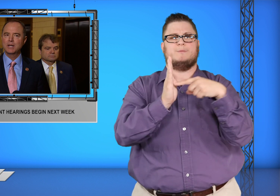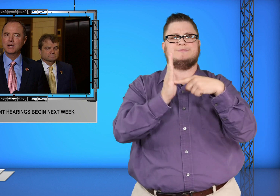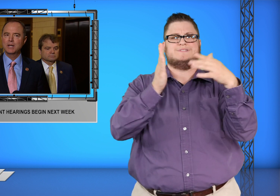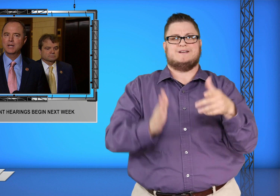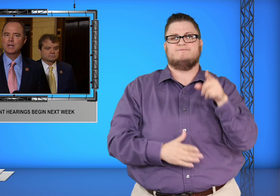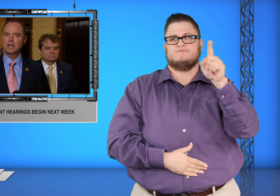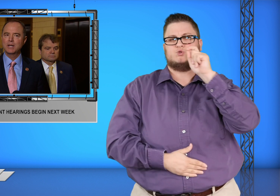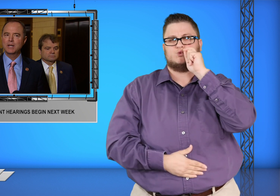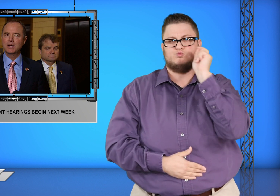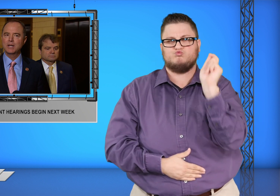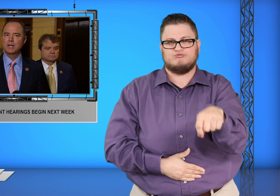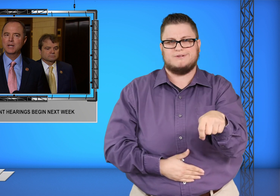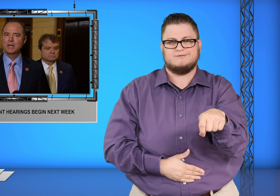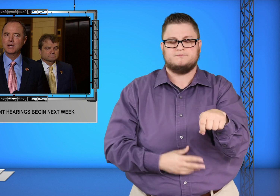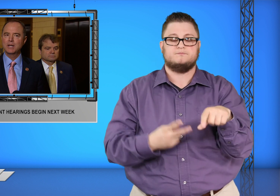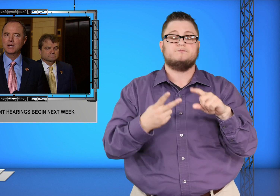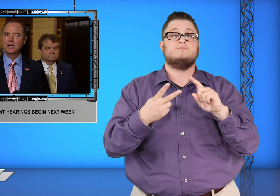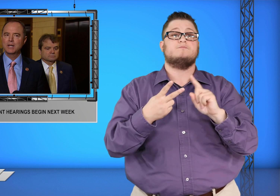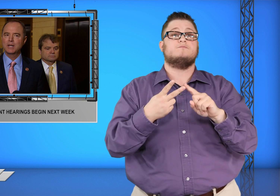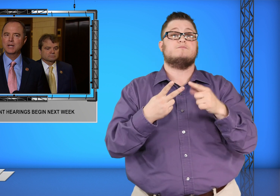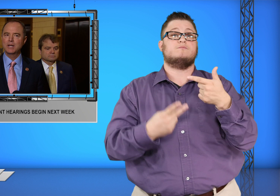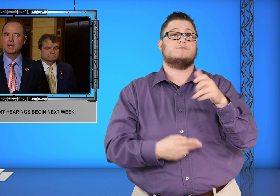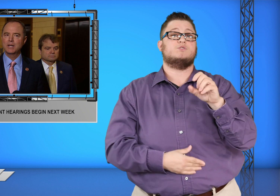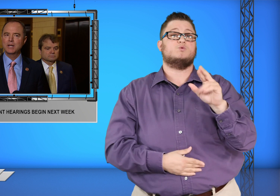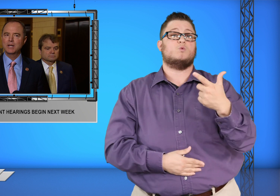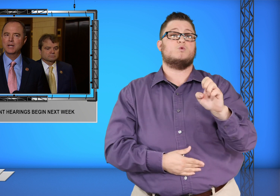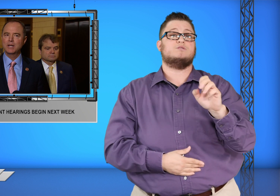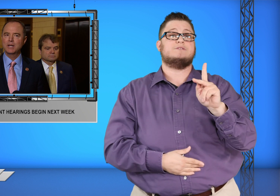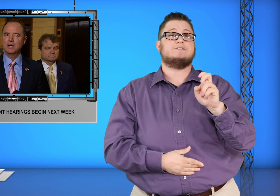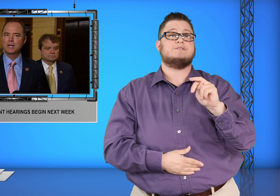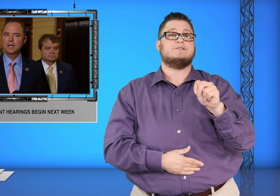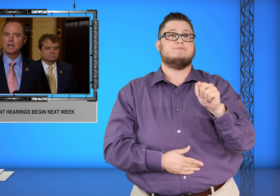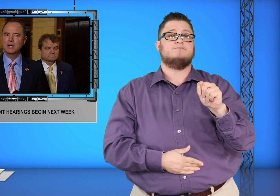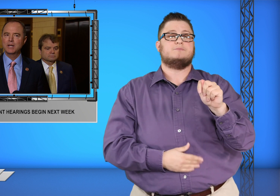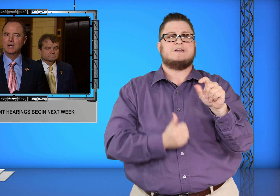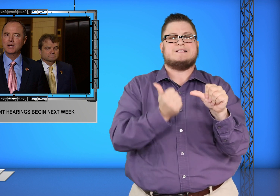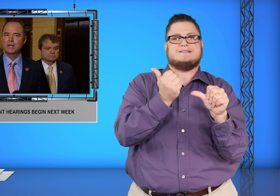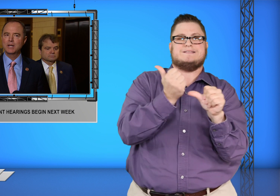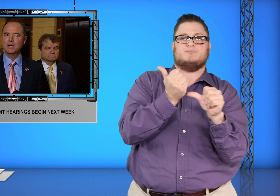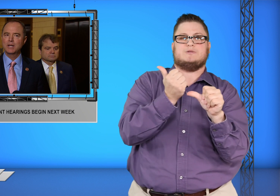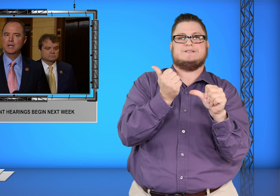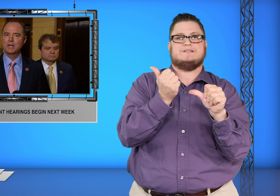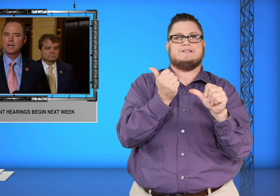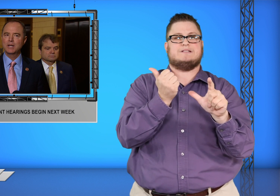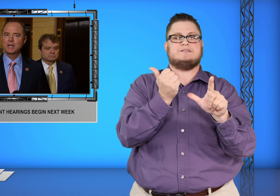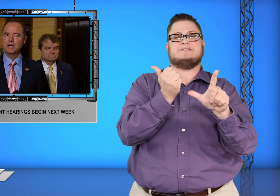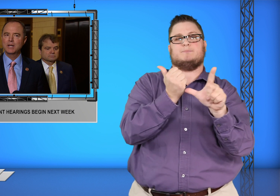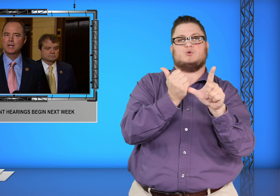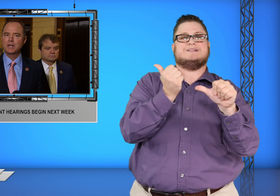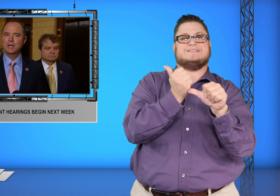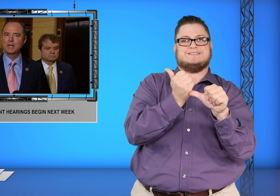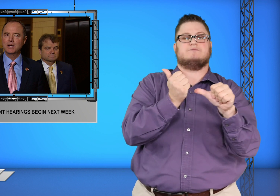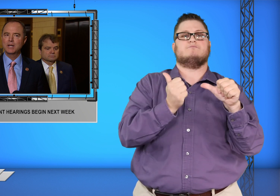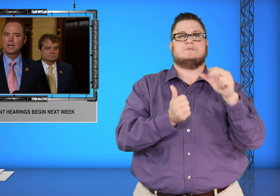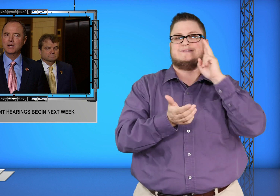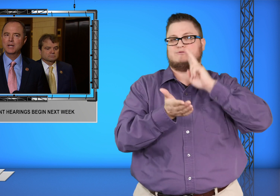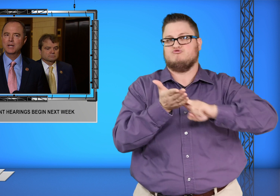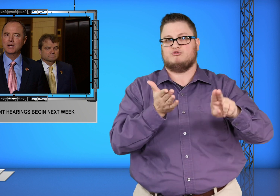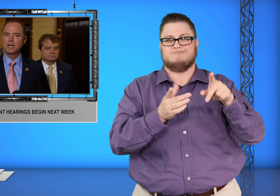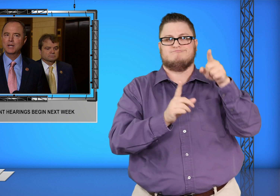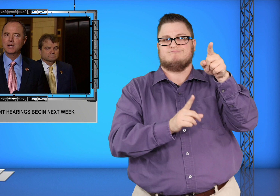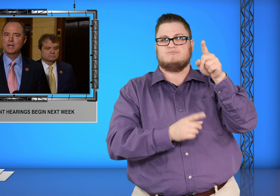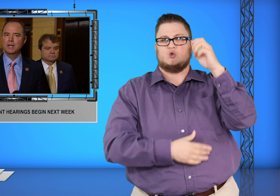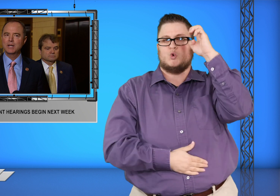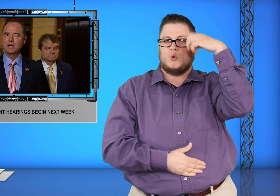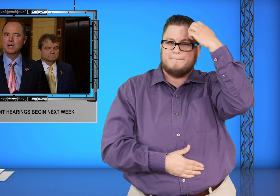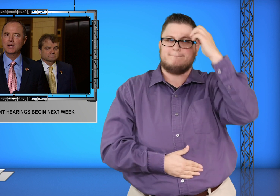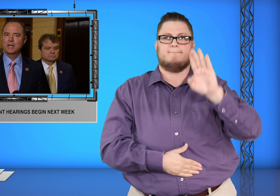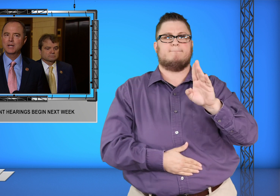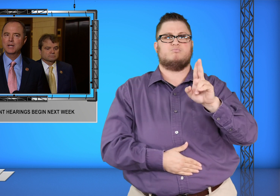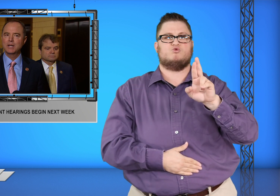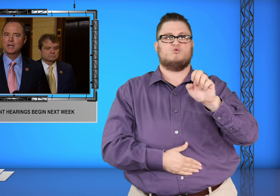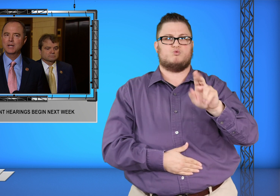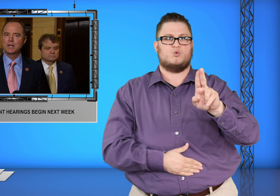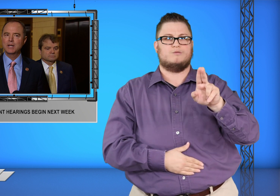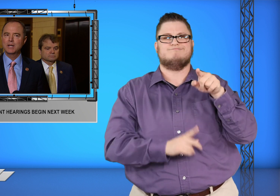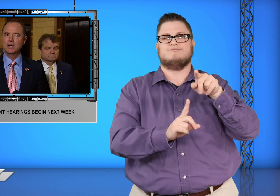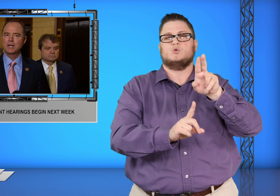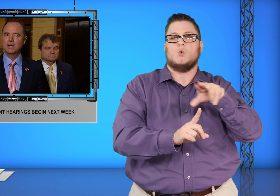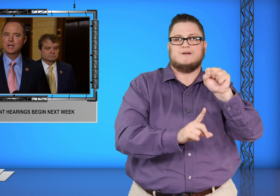diplomat to Ukraine and George Kent, deputy assistant in the European Bureau at the U.S.